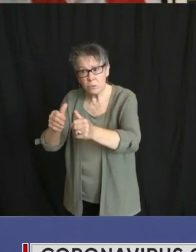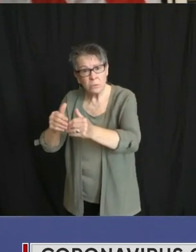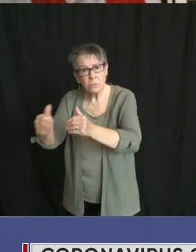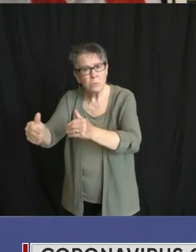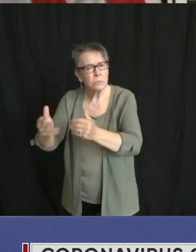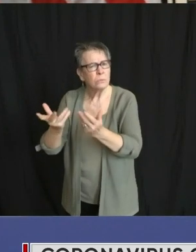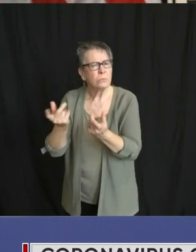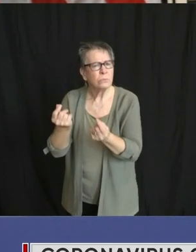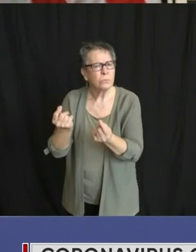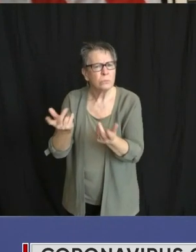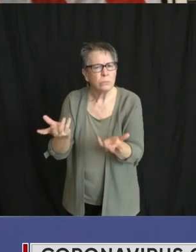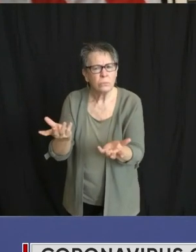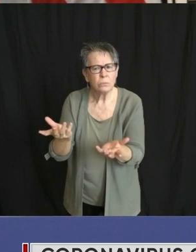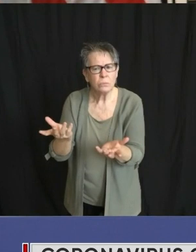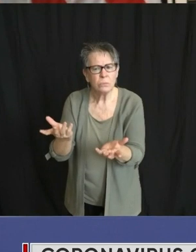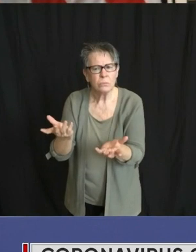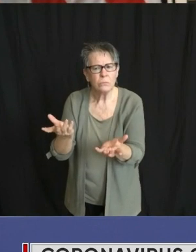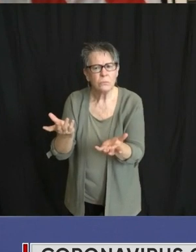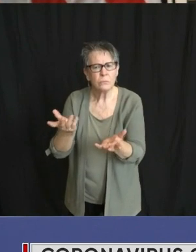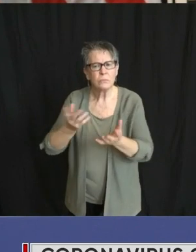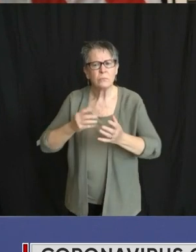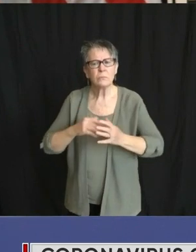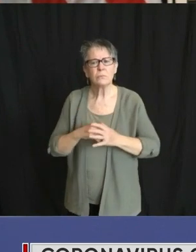REDBANK REGIONAL BOARD OF